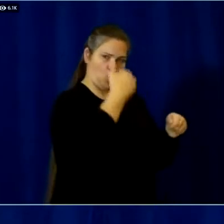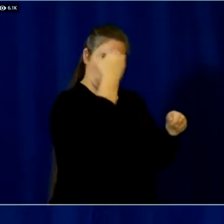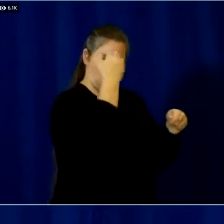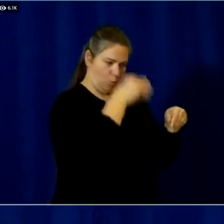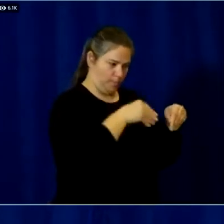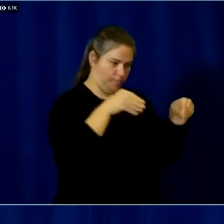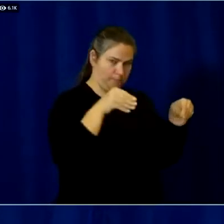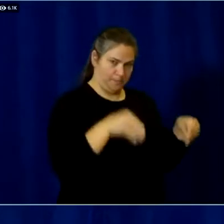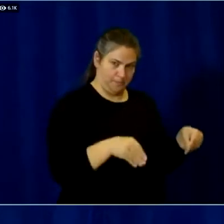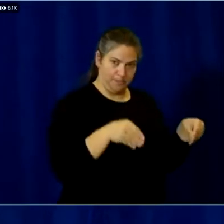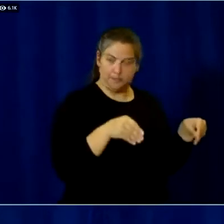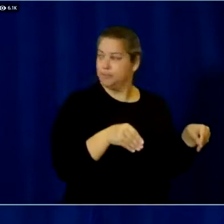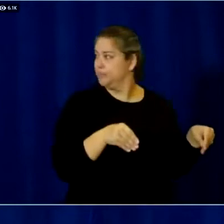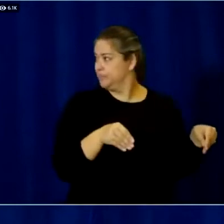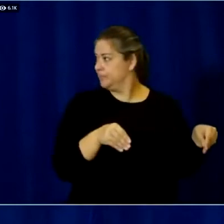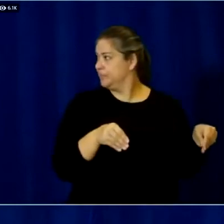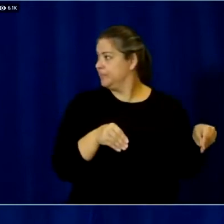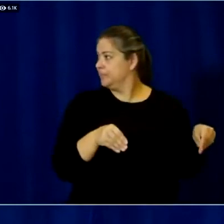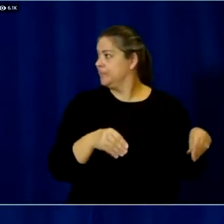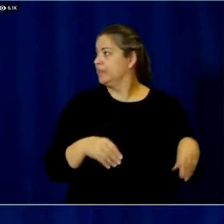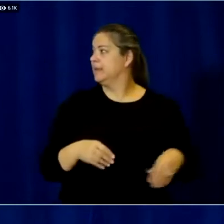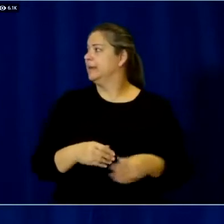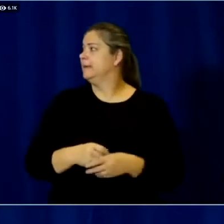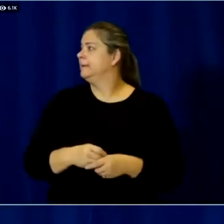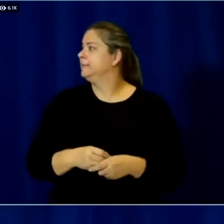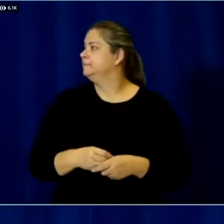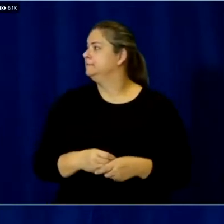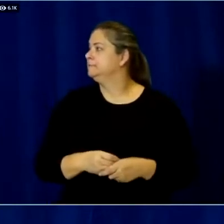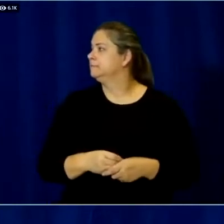Now you wanna take this little envelope, put it in the big envelope.